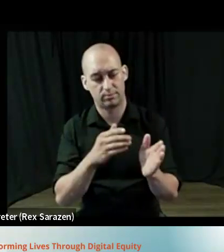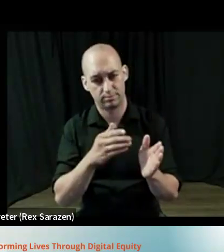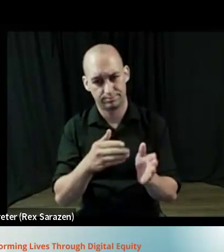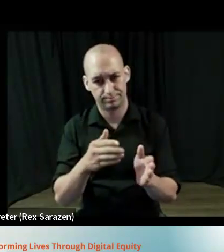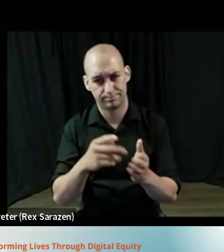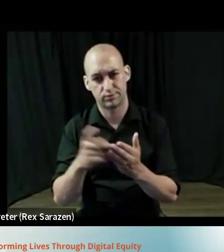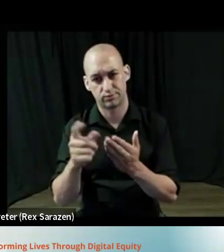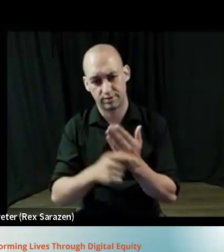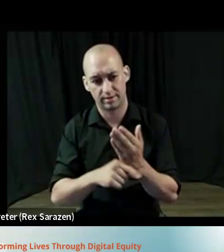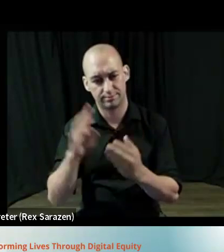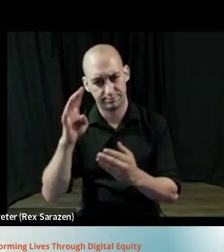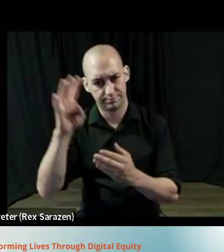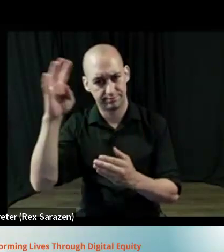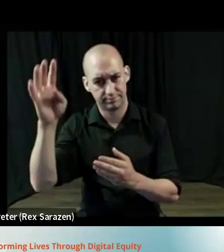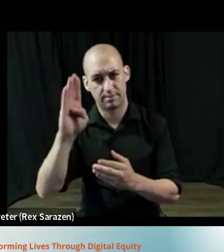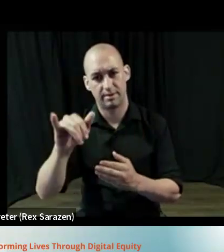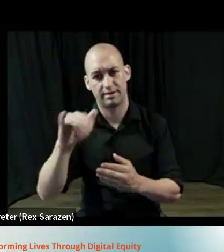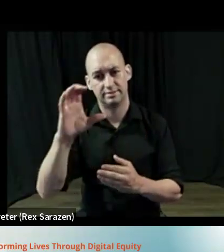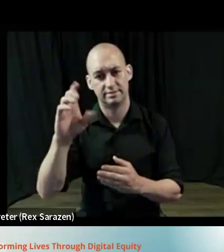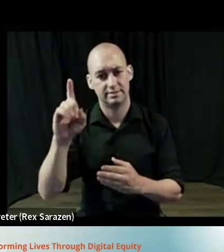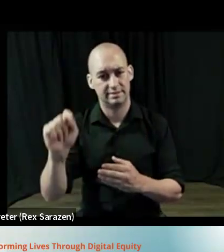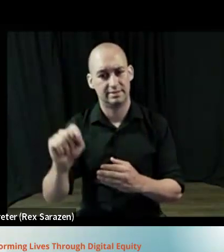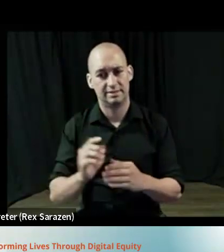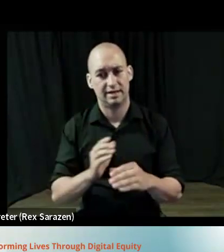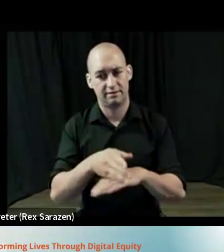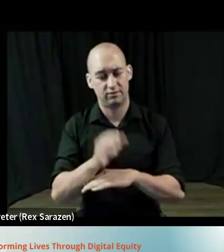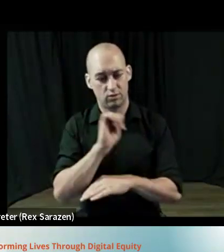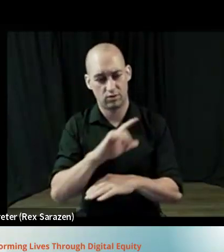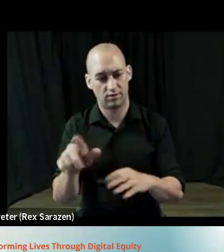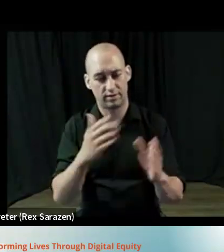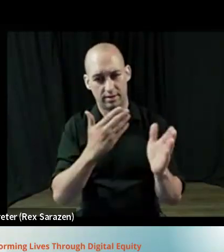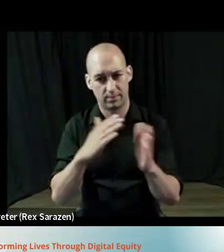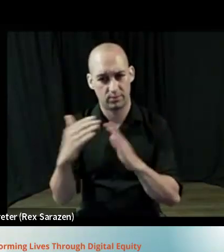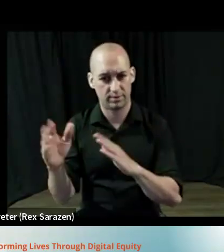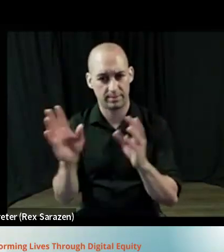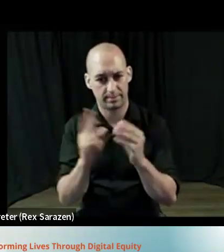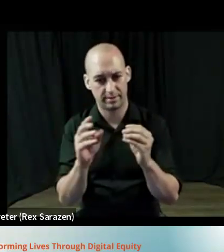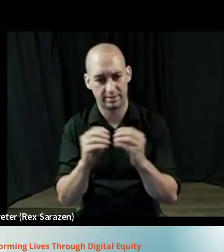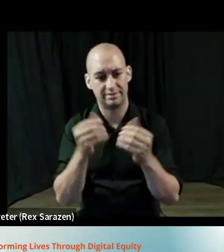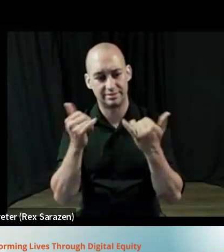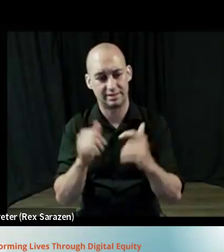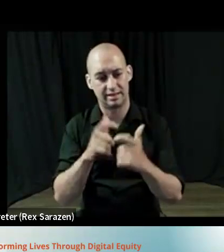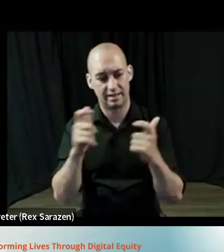by CDT. Oh, after all these community meetings and stuff, and there's still a lot of folks especially